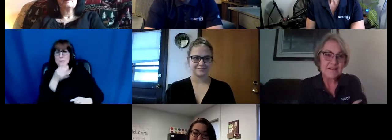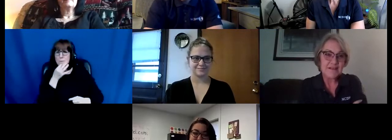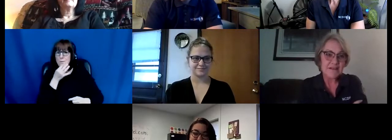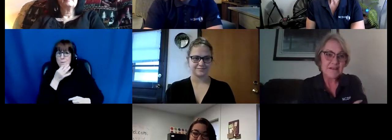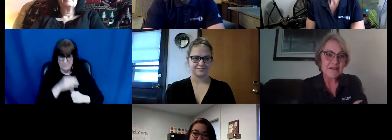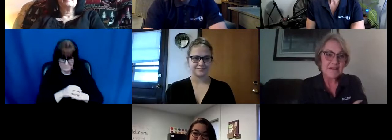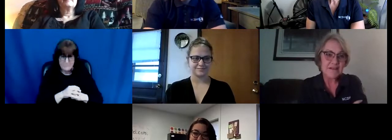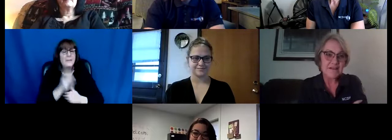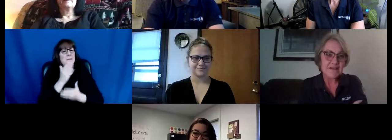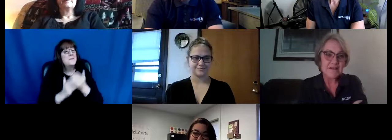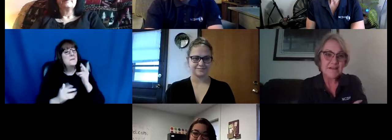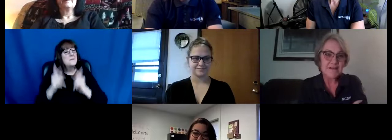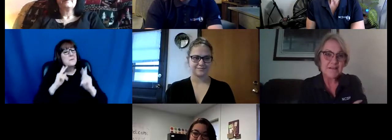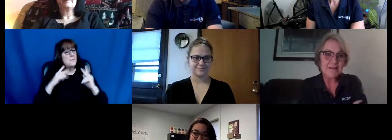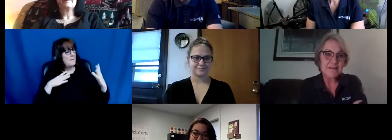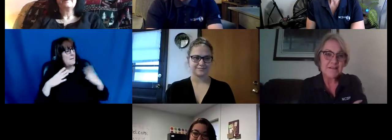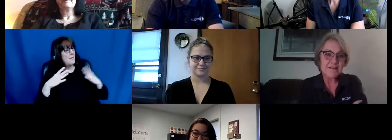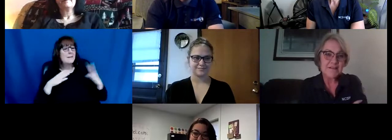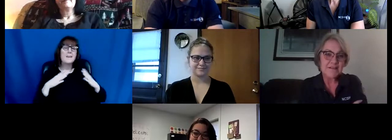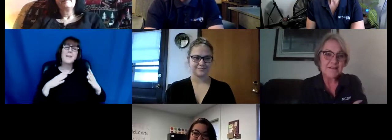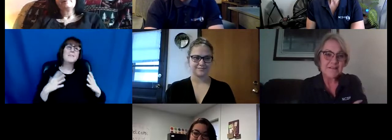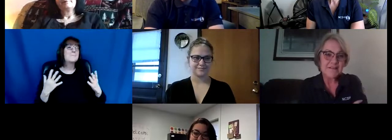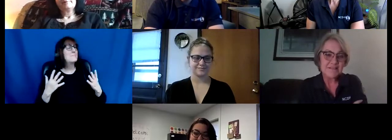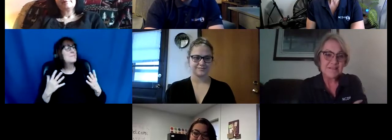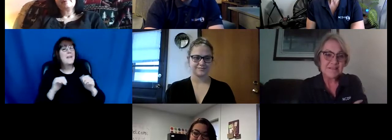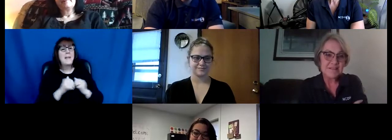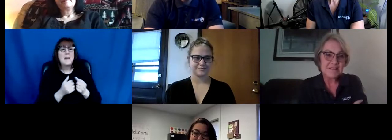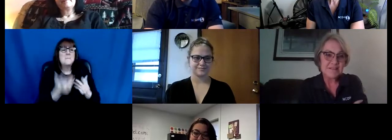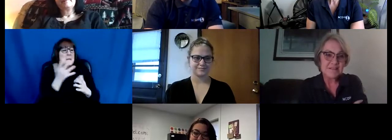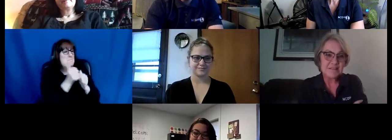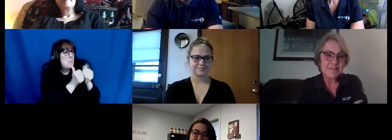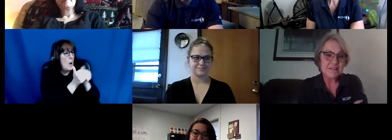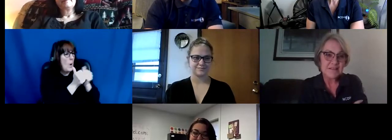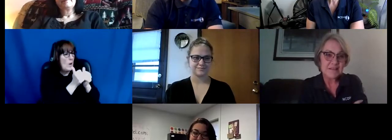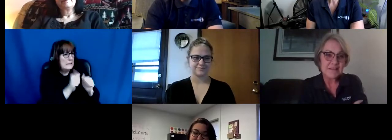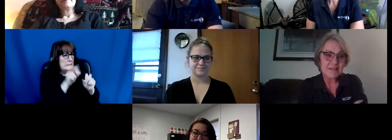for some people holidays are all about how many sports events they can cram in and watch in a day,